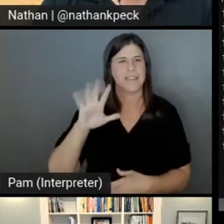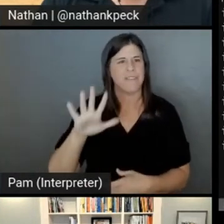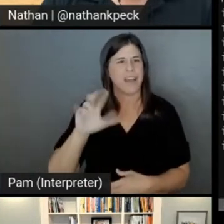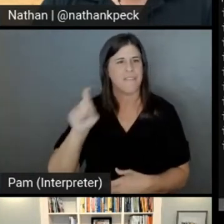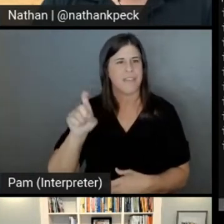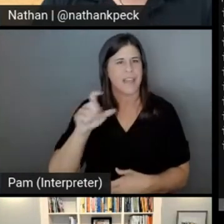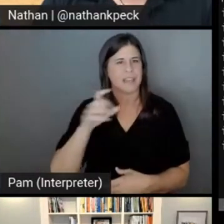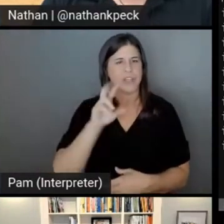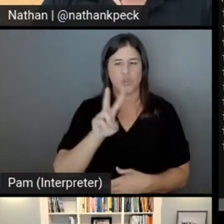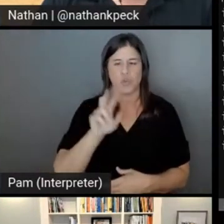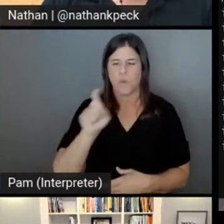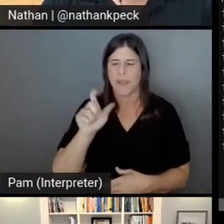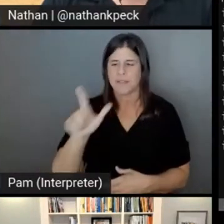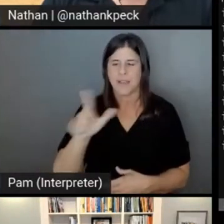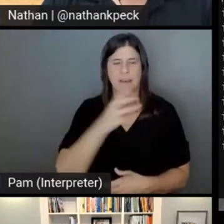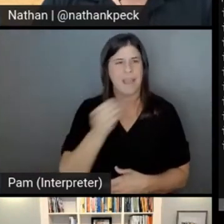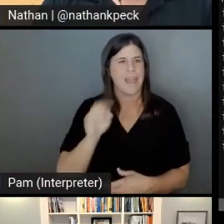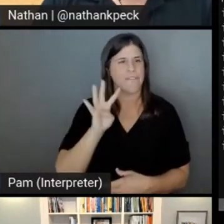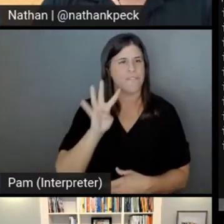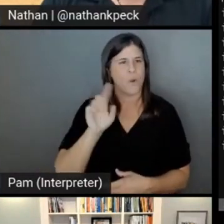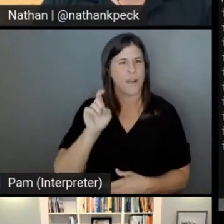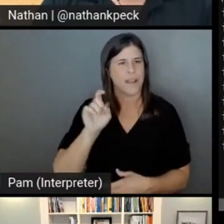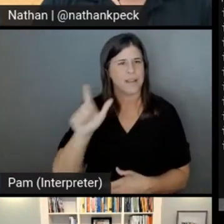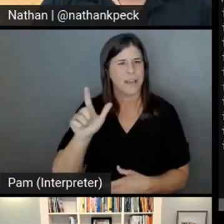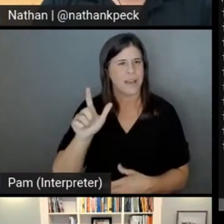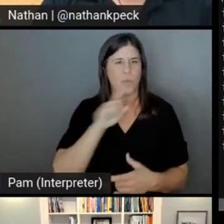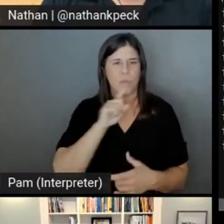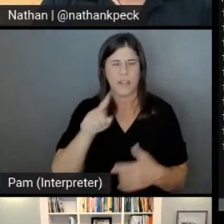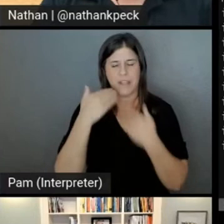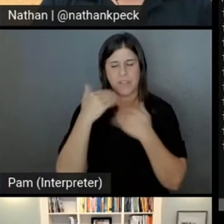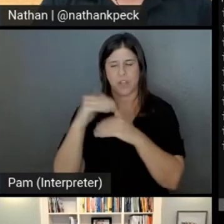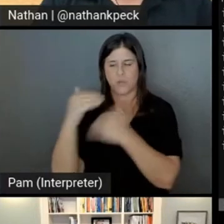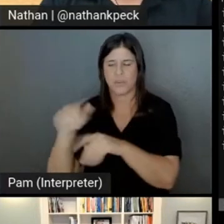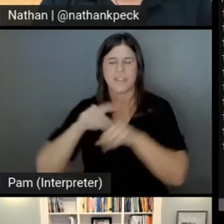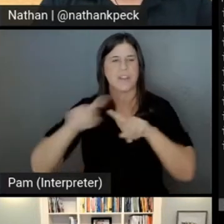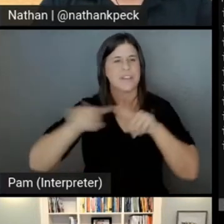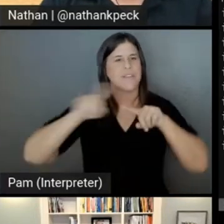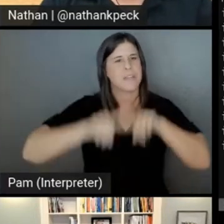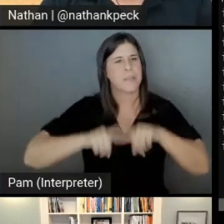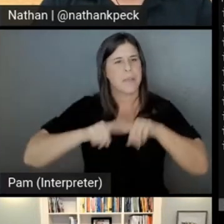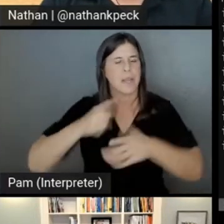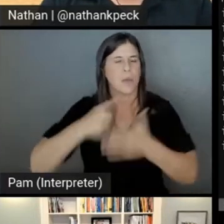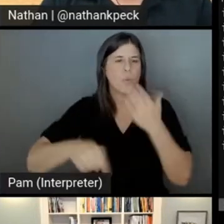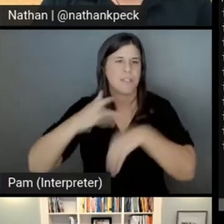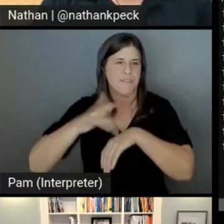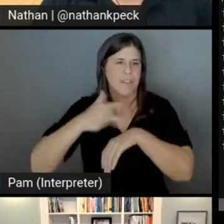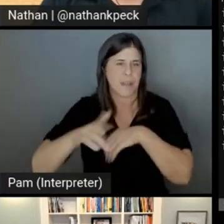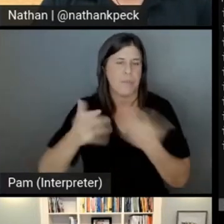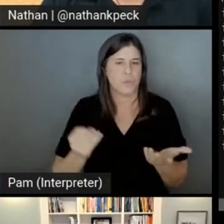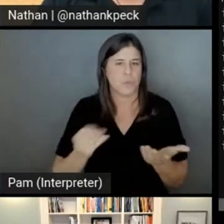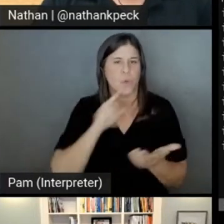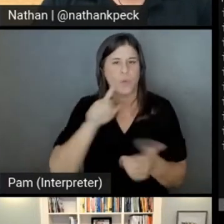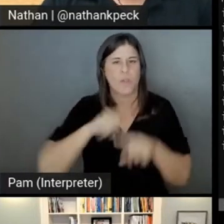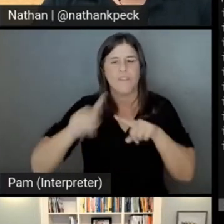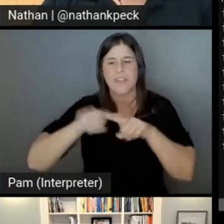That's so interesting. The constraints are of course different depending on the availability zone. So you'll have different amounts of available capacity